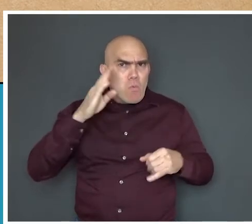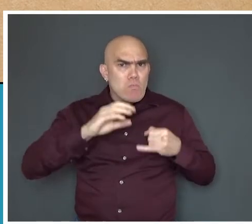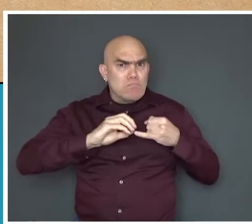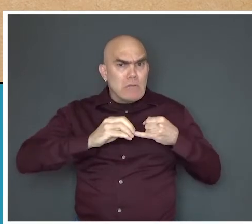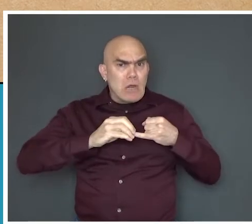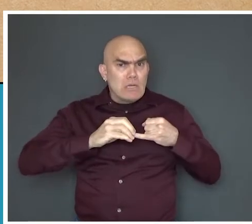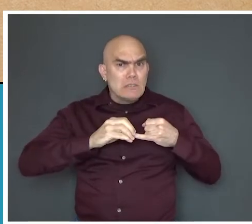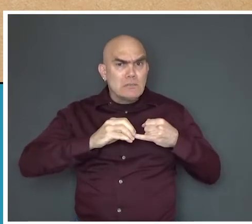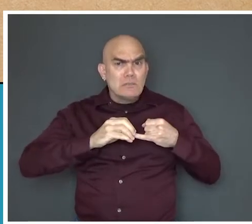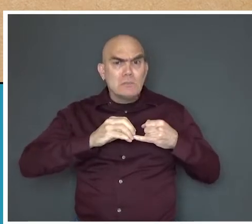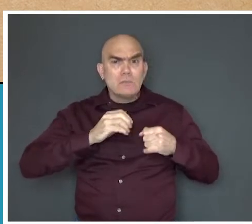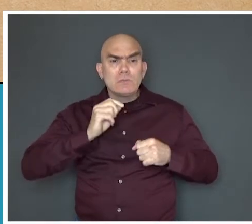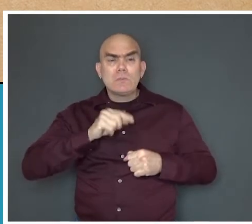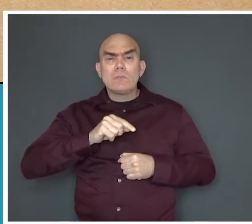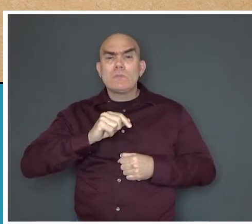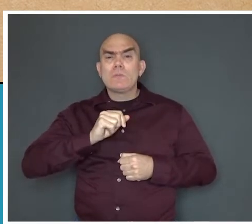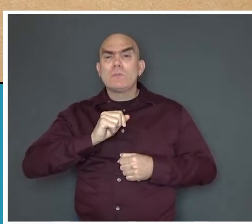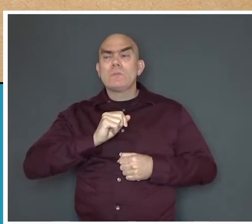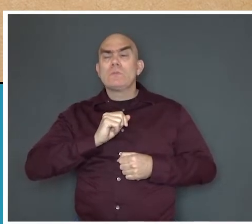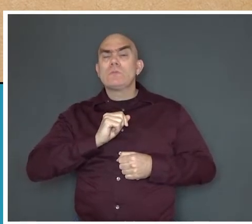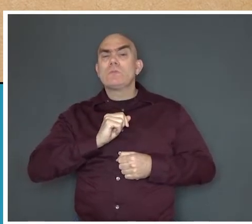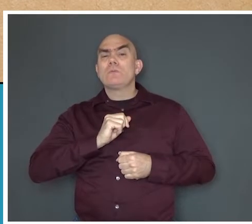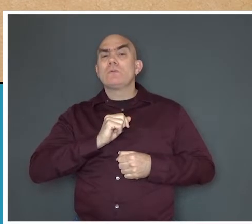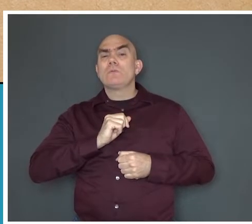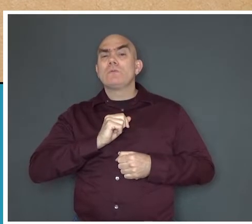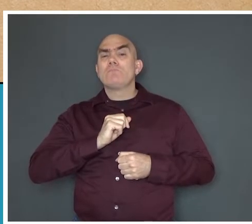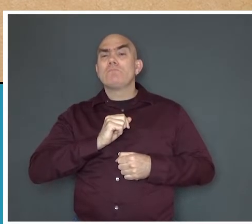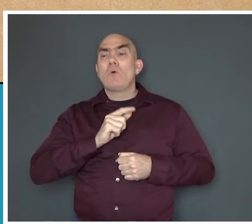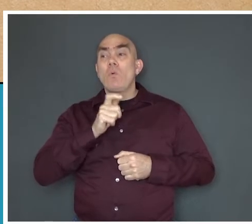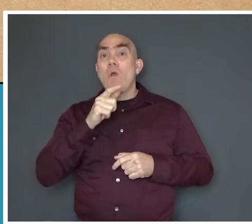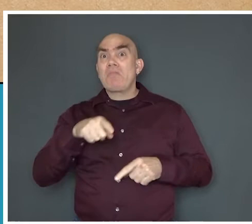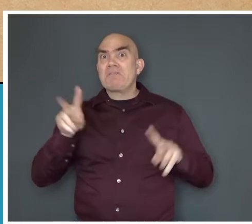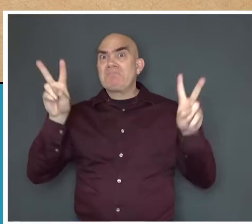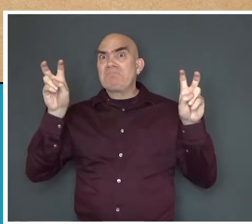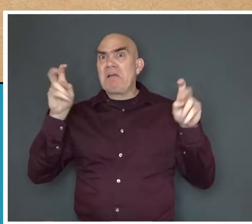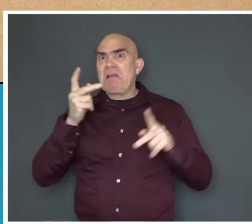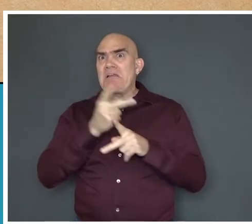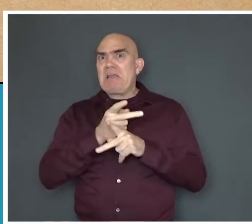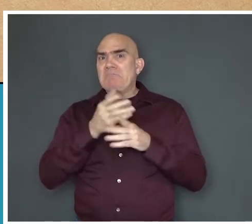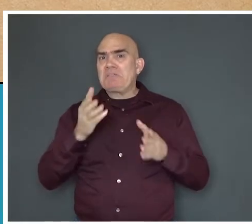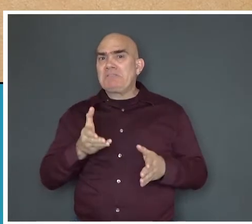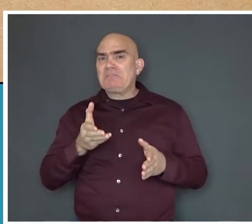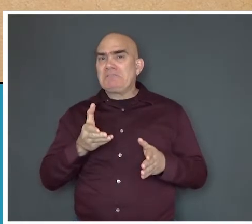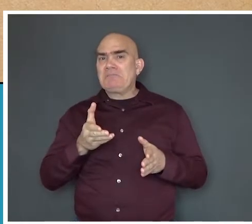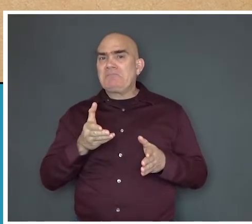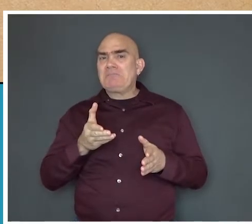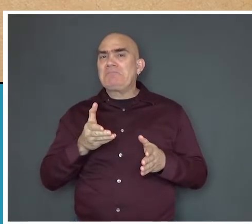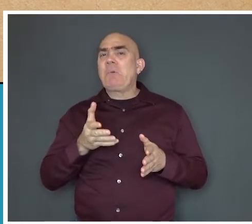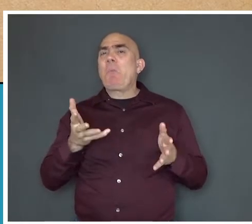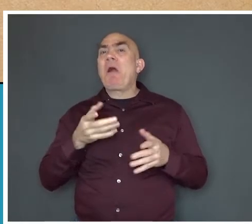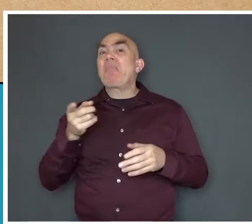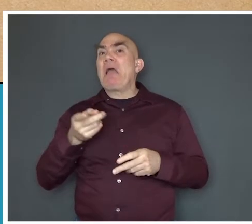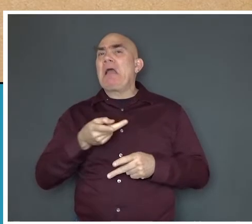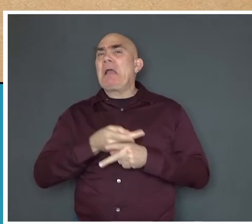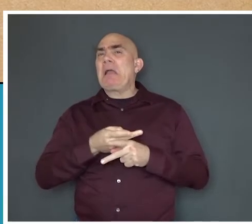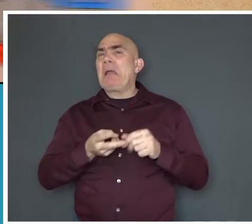no blueberries? (camera clicks) Who are these keepers? What are they keeping?